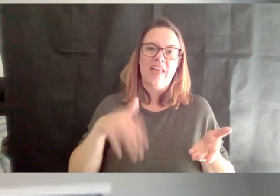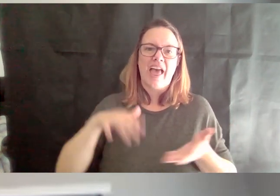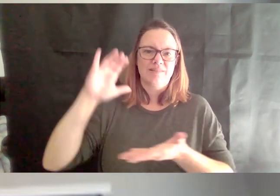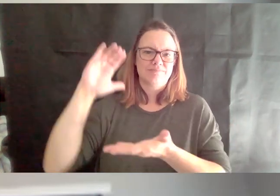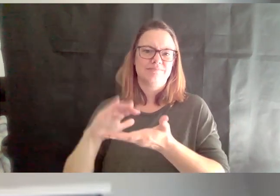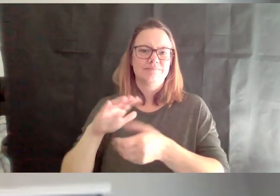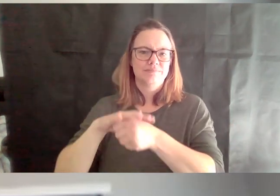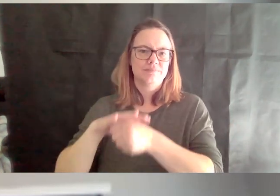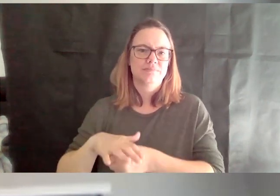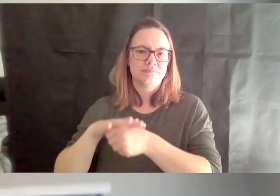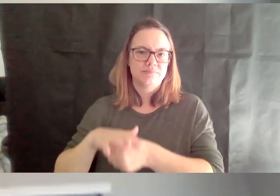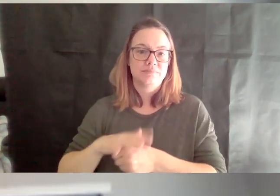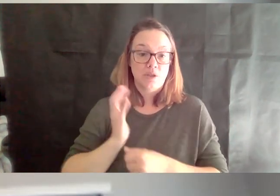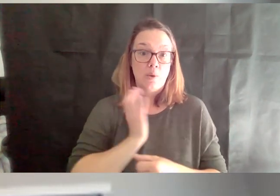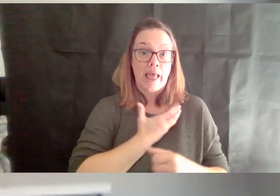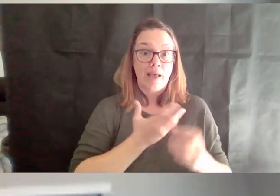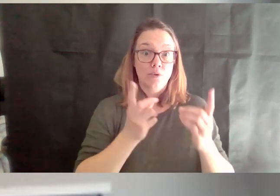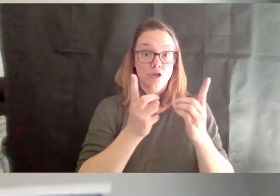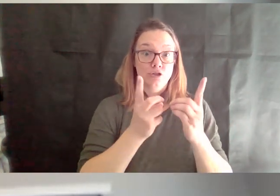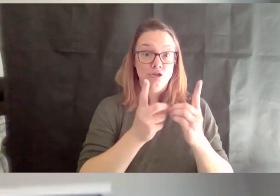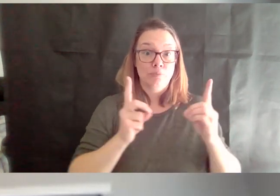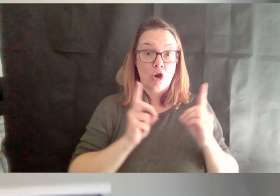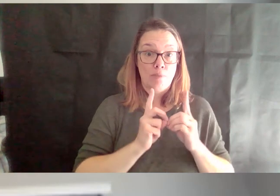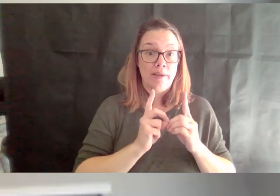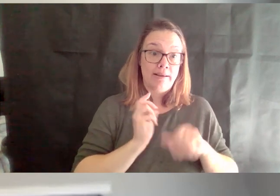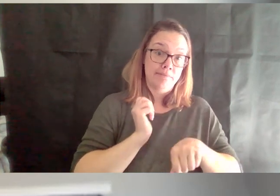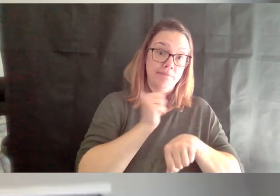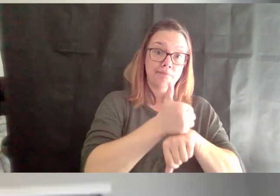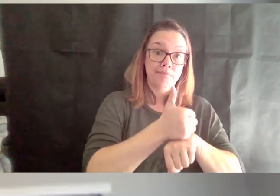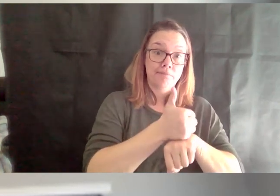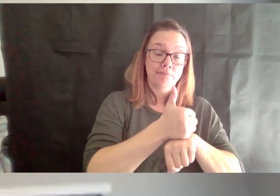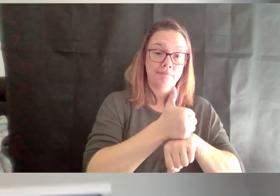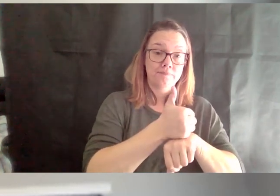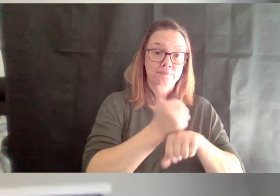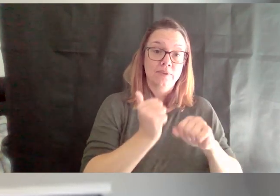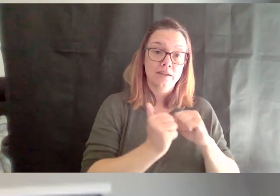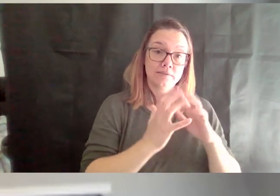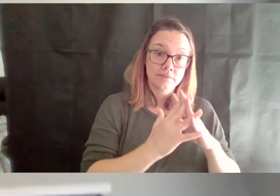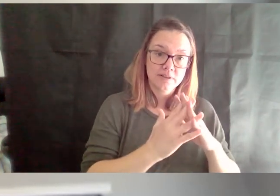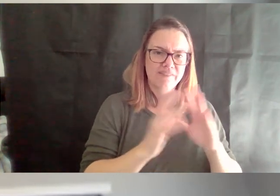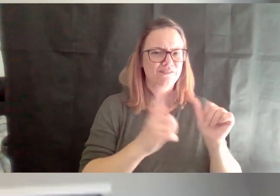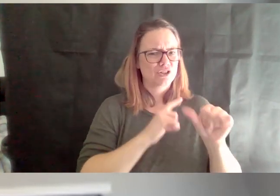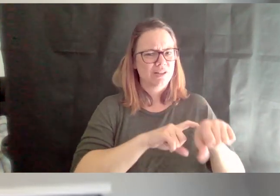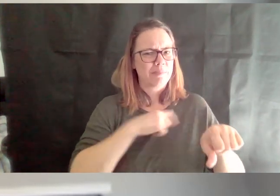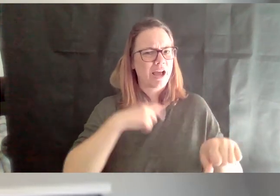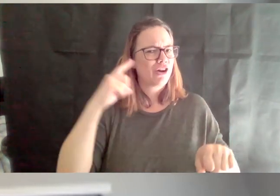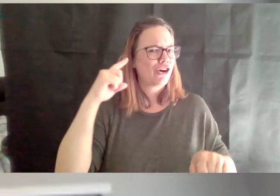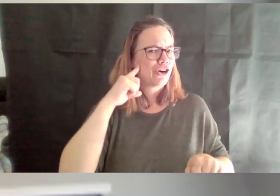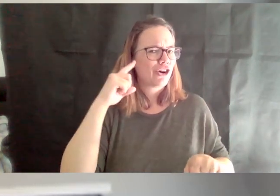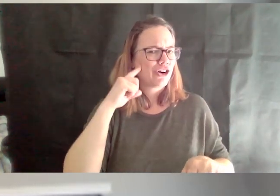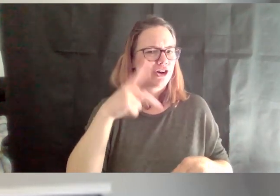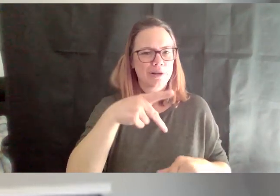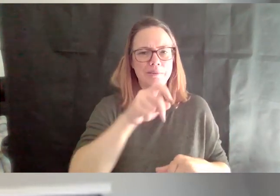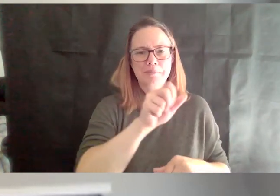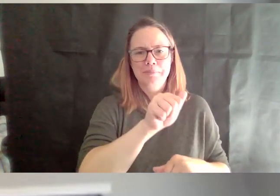So the fact that our department exists, it was the first time I had heard of a payee program within a mental health center,